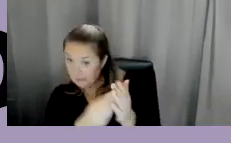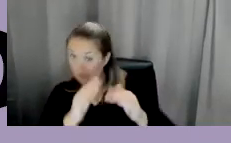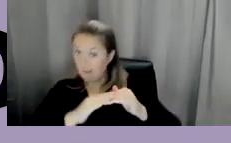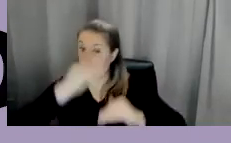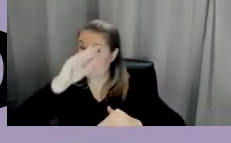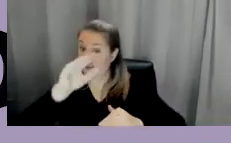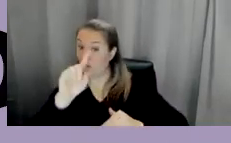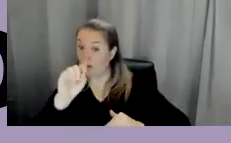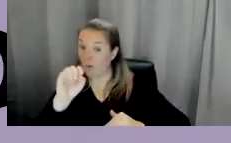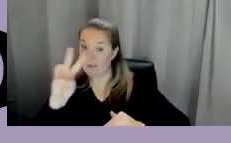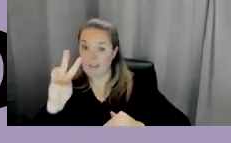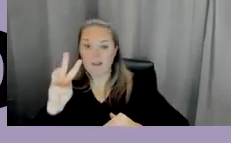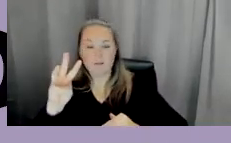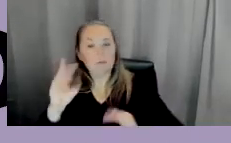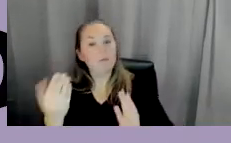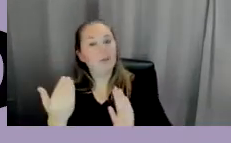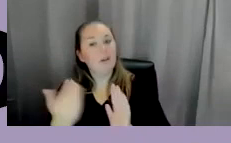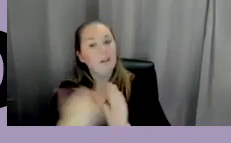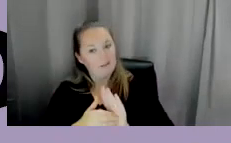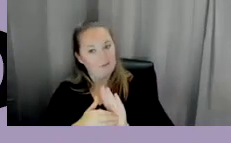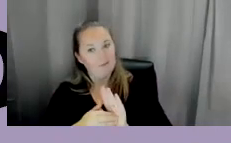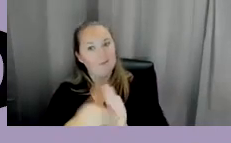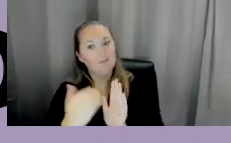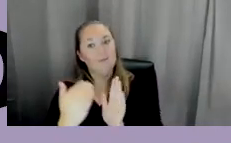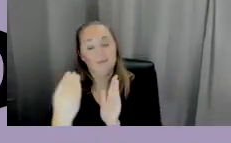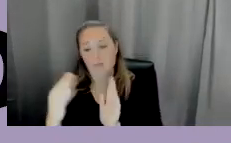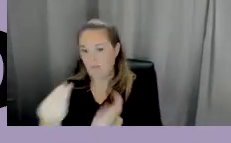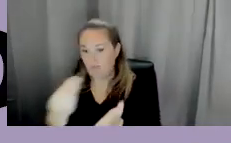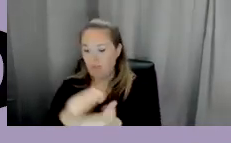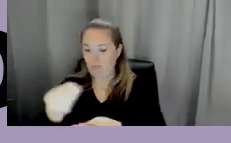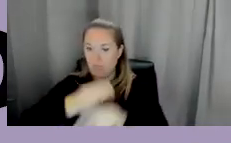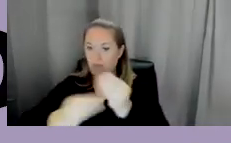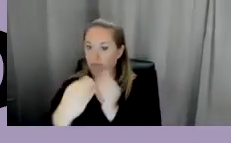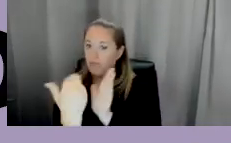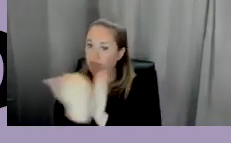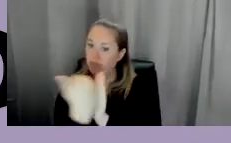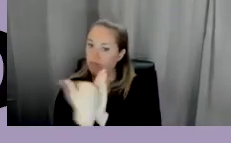REQUESTING INFORMATION AND JUSTIFYING THAT.